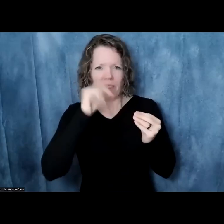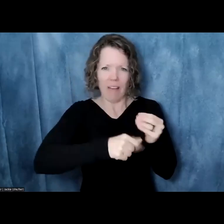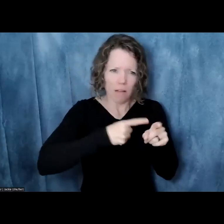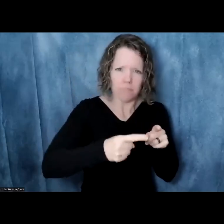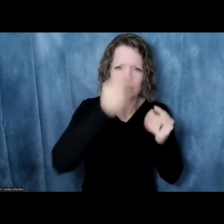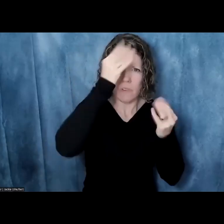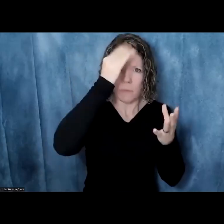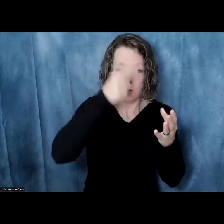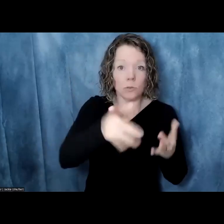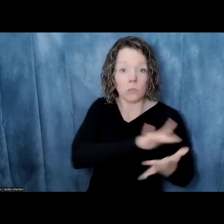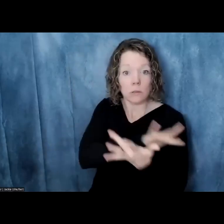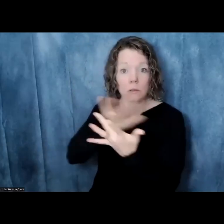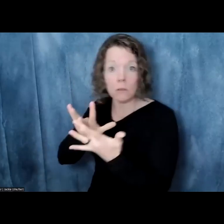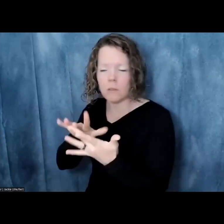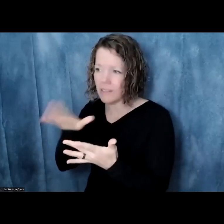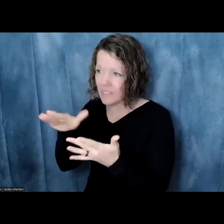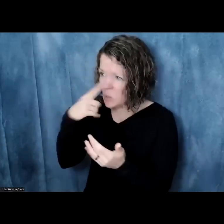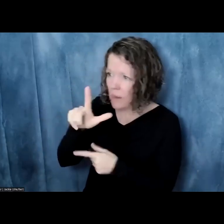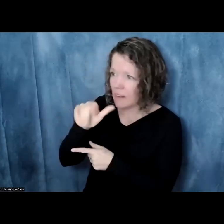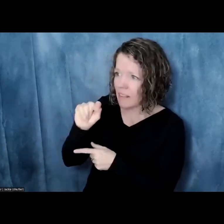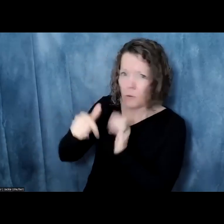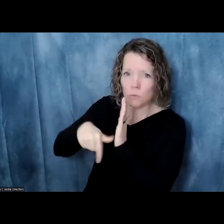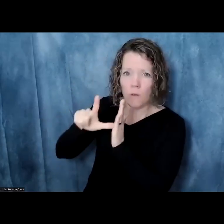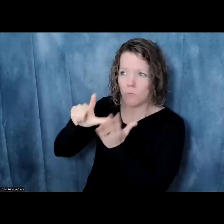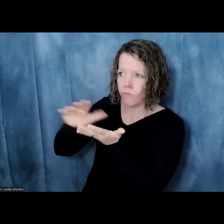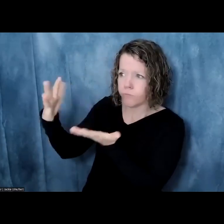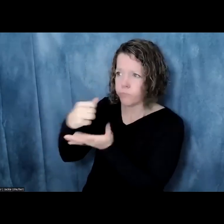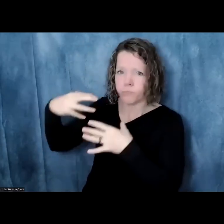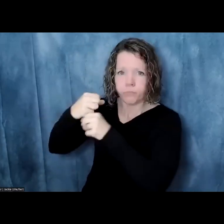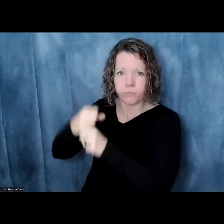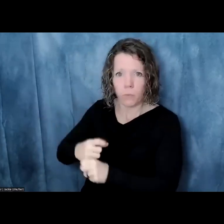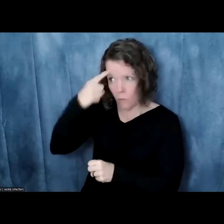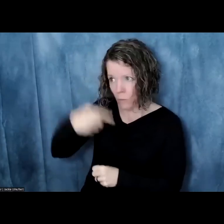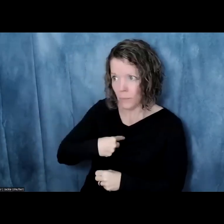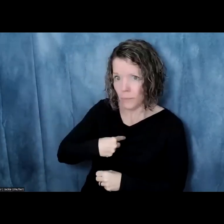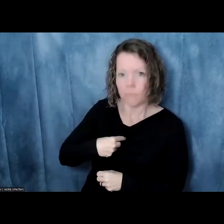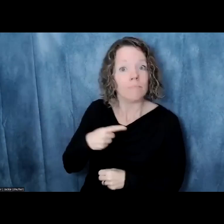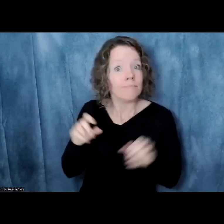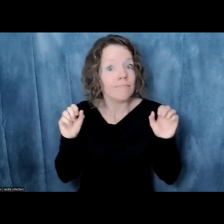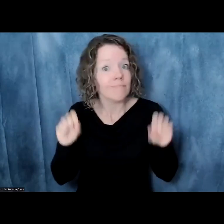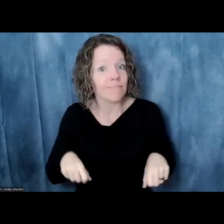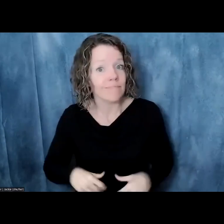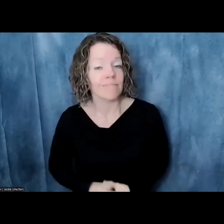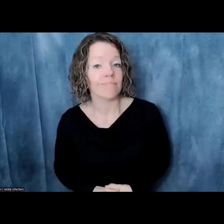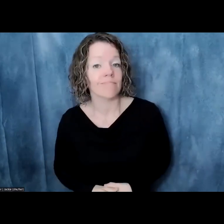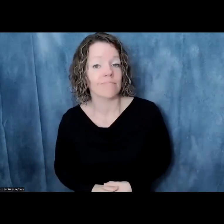things that we ask of our Centers of Excellence there are two that are really critically important